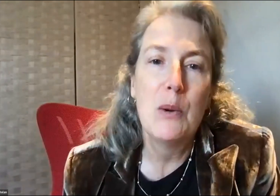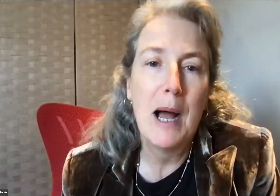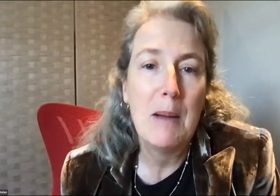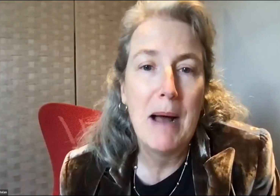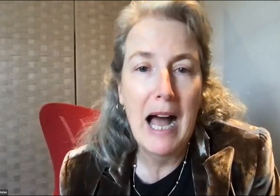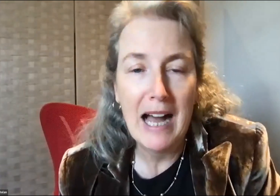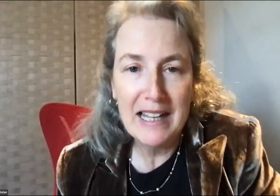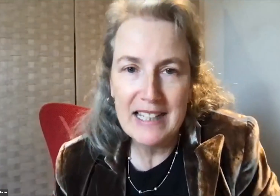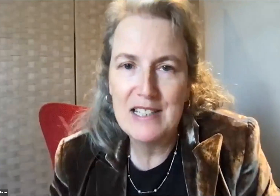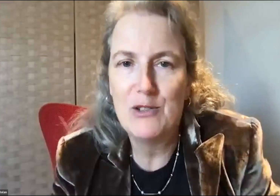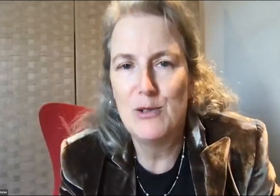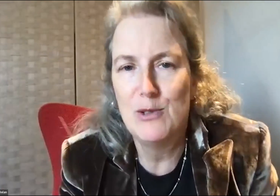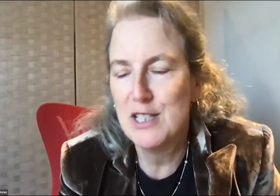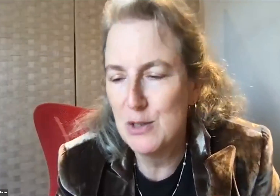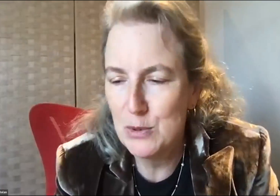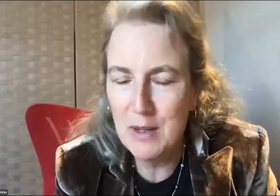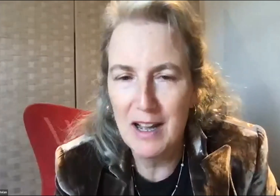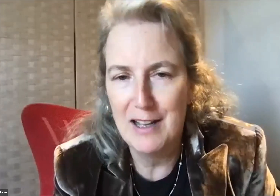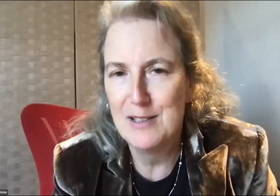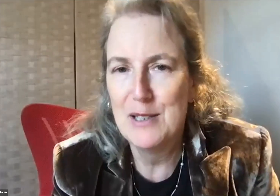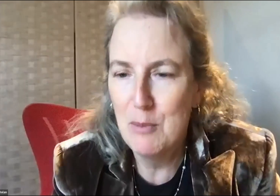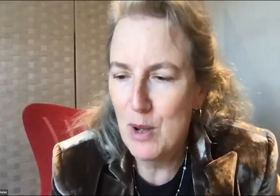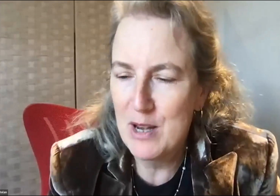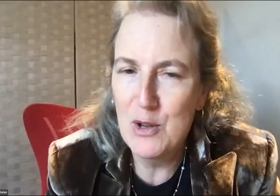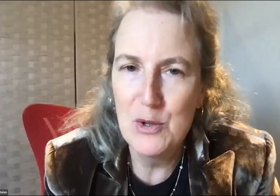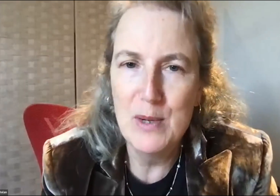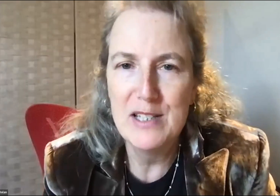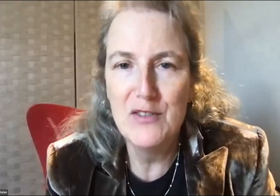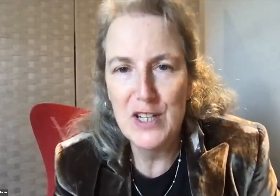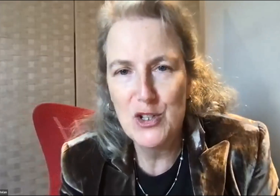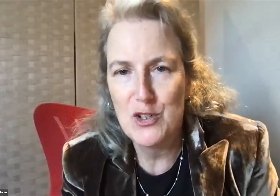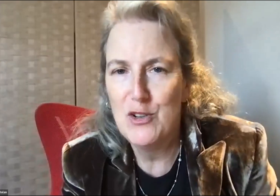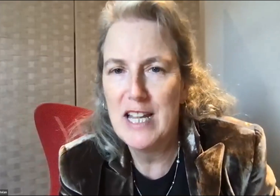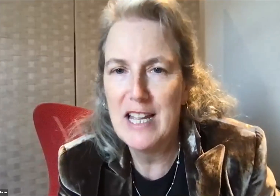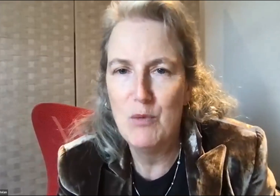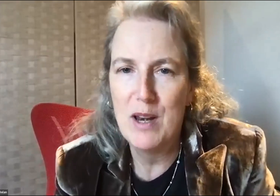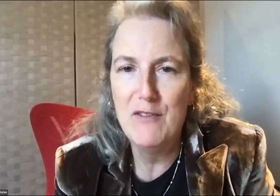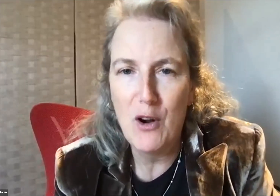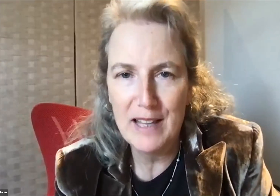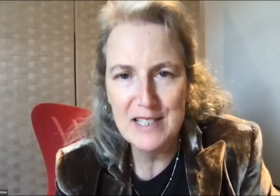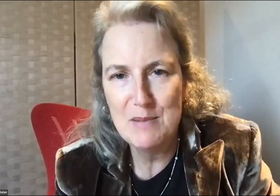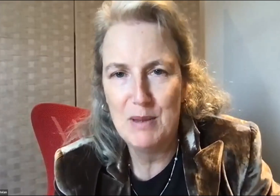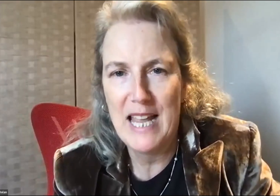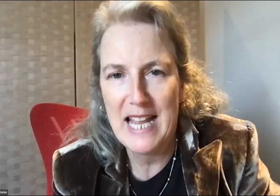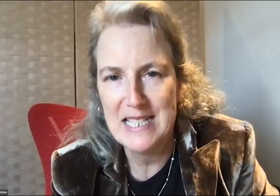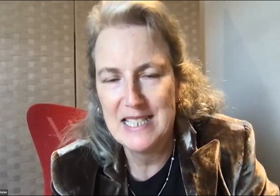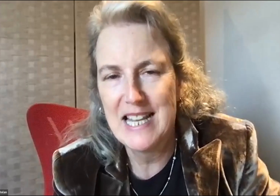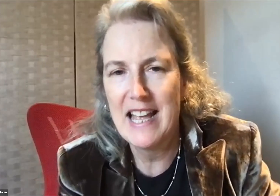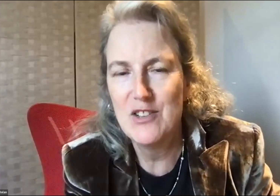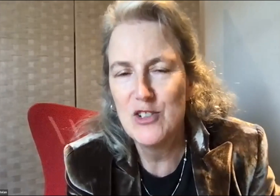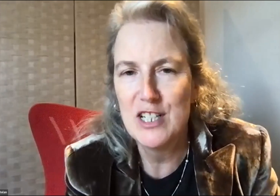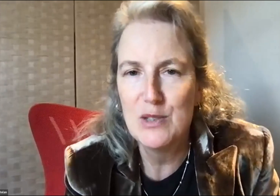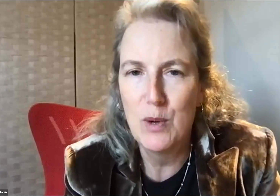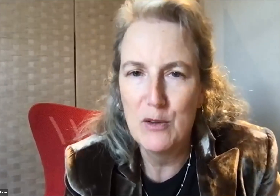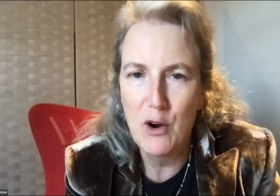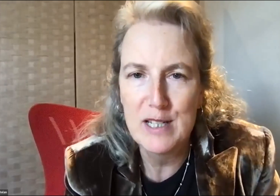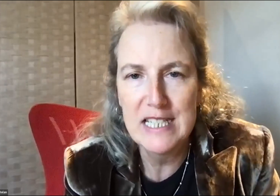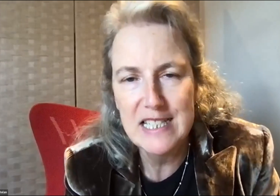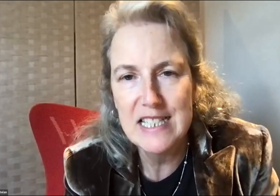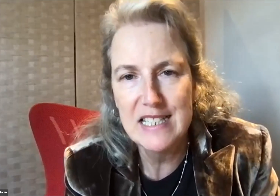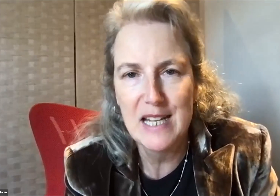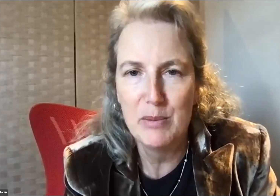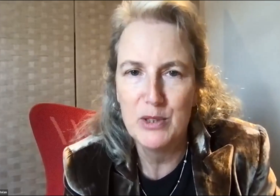So I get to introduce to you someone who is featured in one of our lesson plans, and she is one of our Dc.